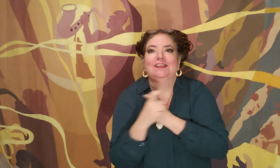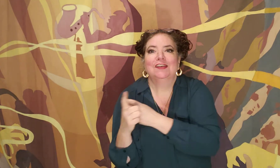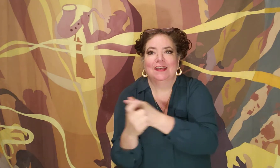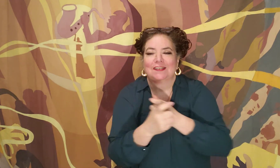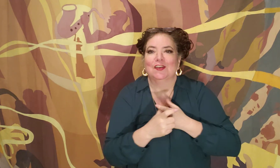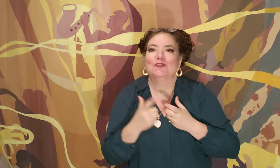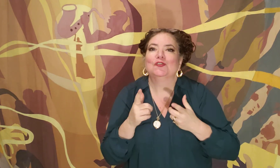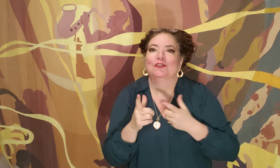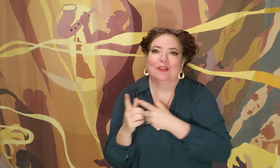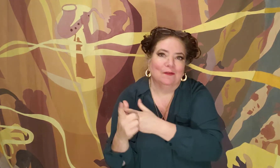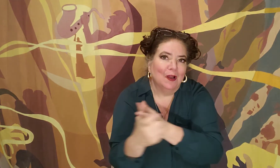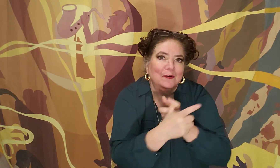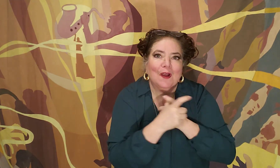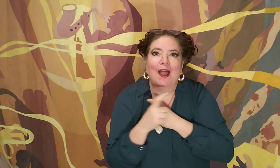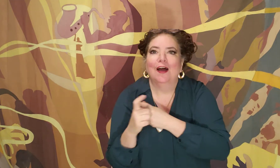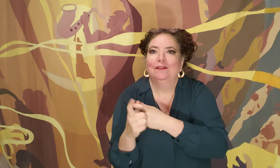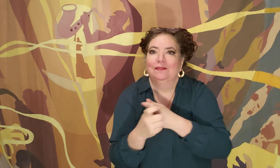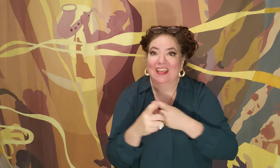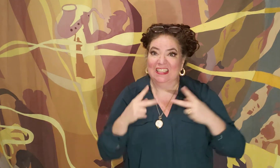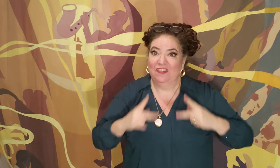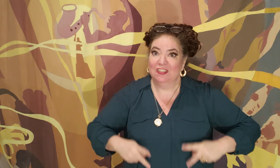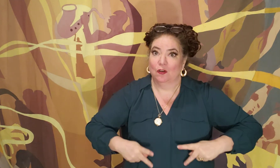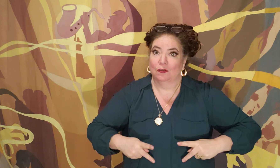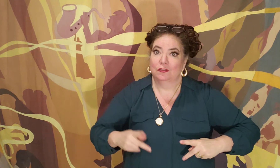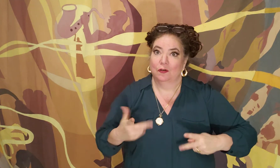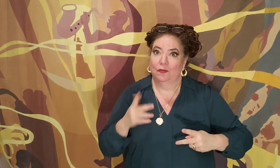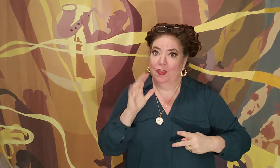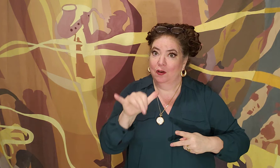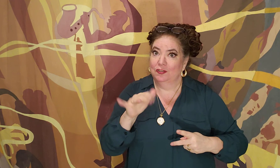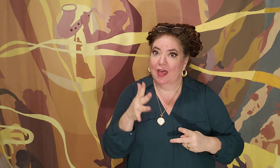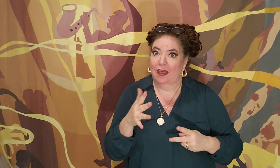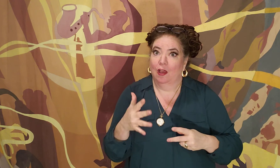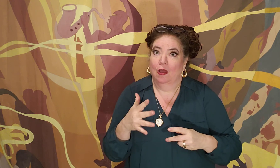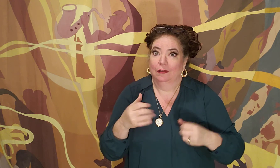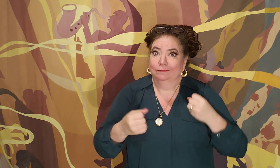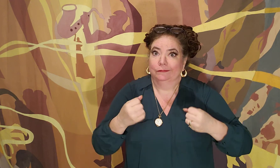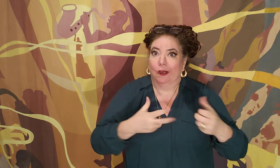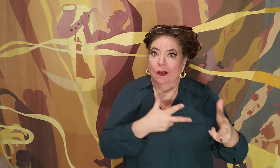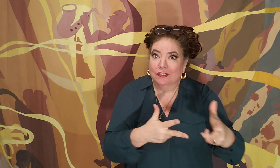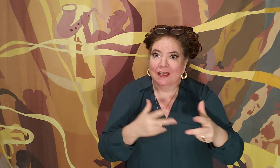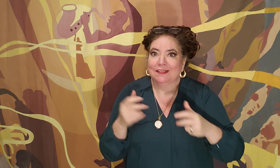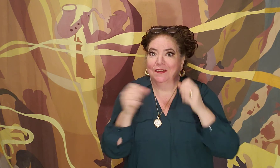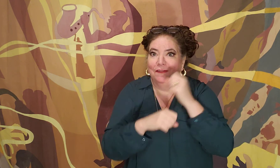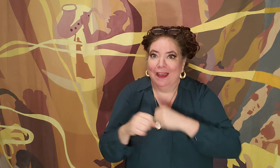have a chase, they run around, it's physical - so there's that car chase, the fight,